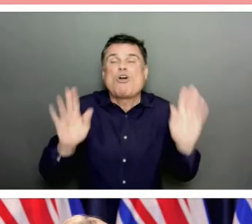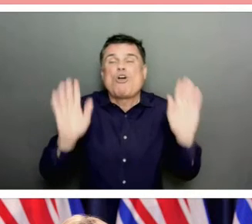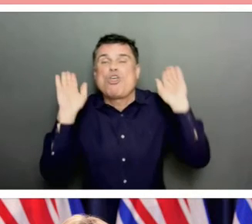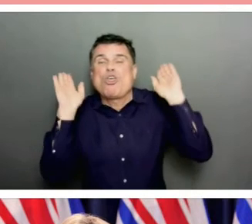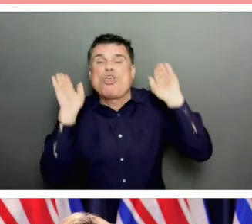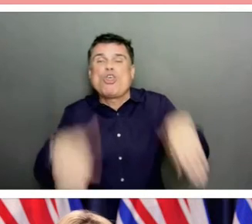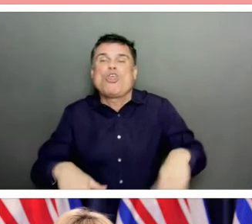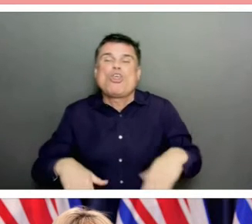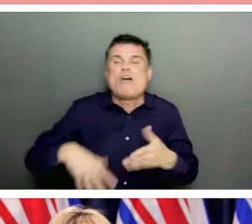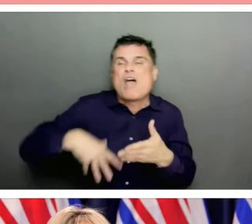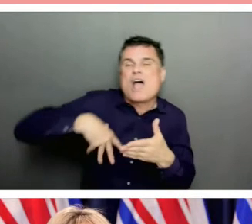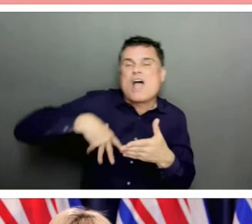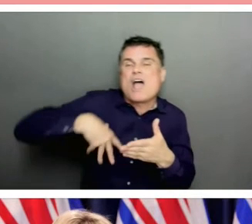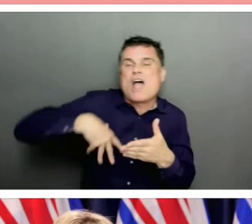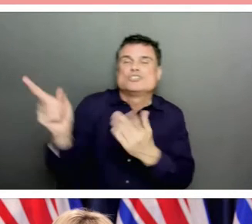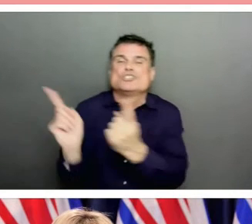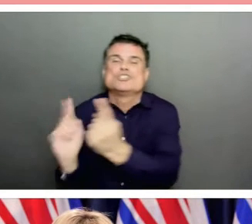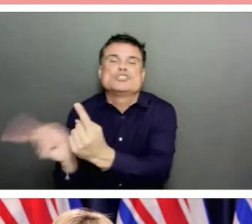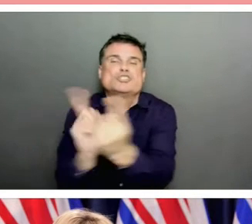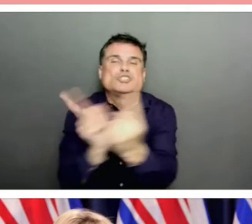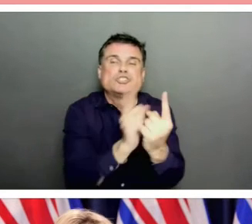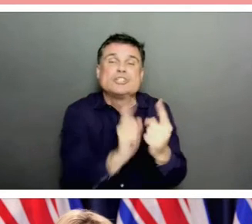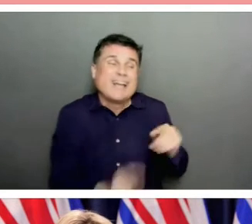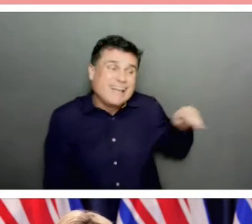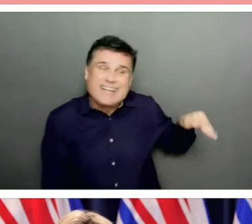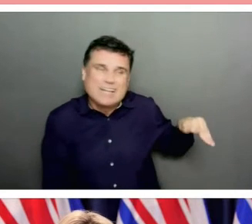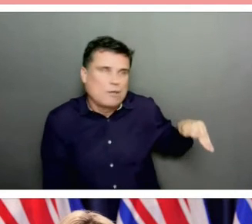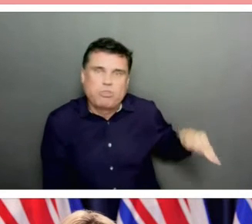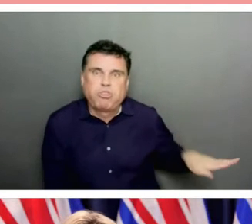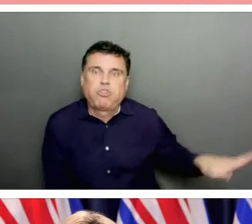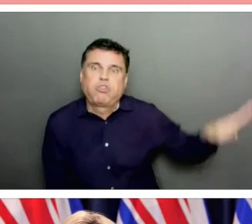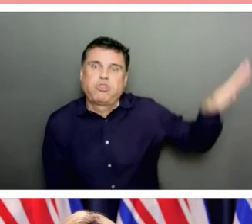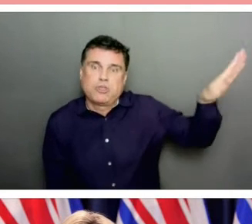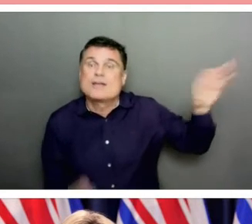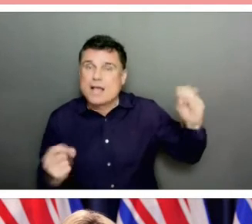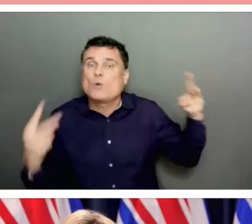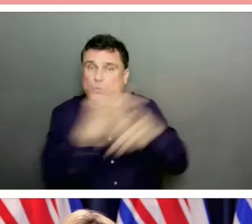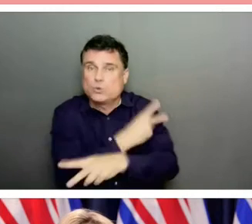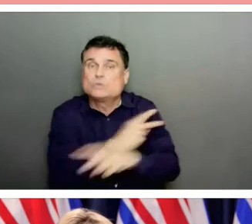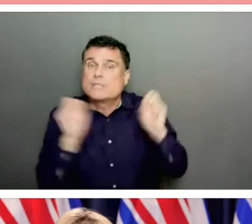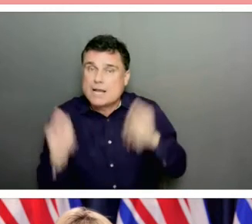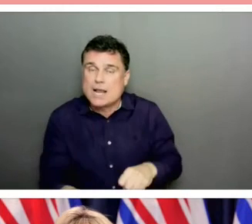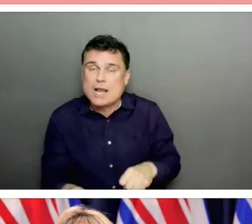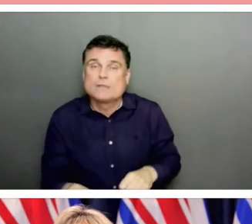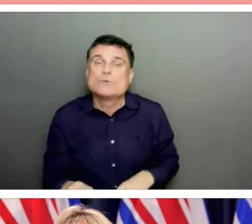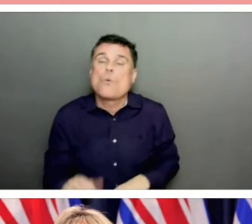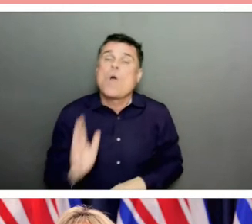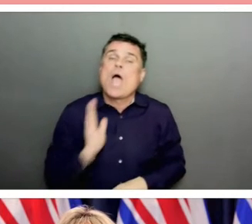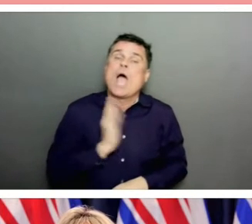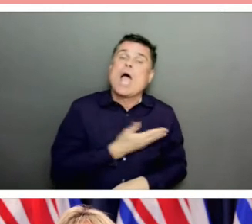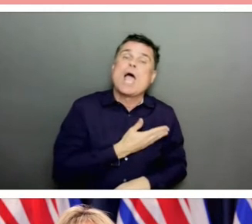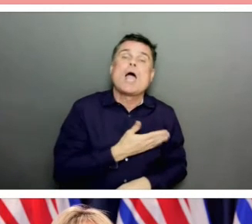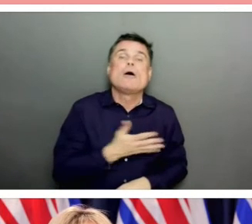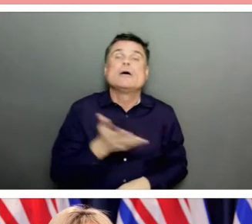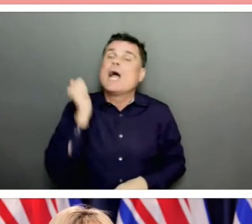right now, in terms of our infection contact rate, somewhere between the 40 and 50 per cent, given these model scenarios.